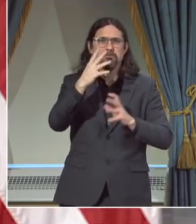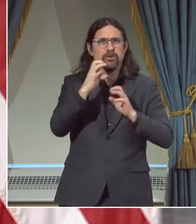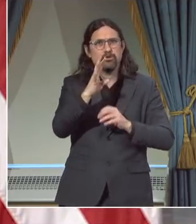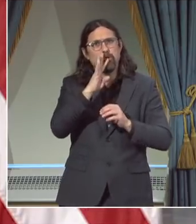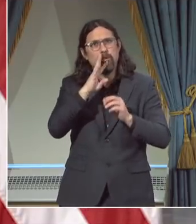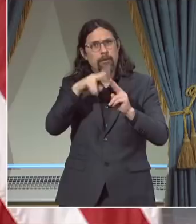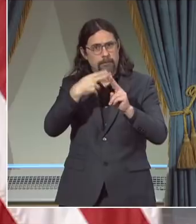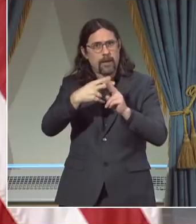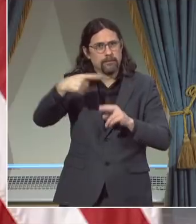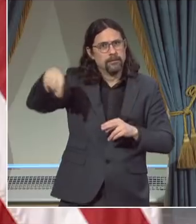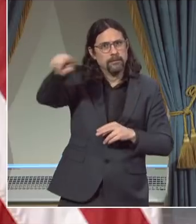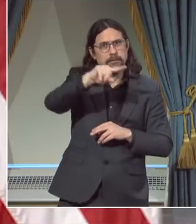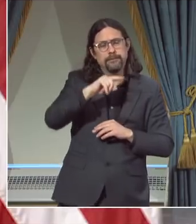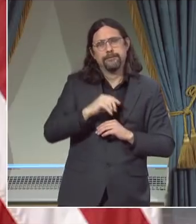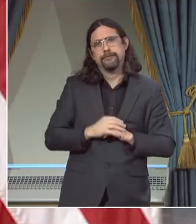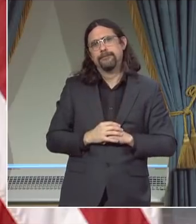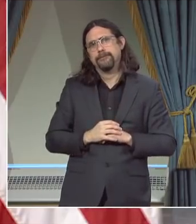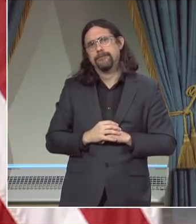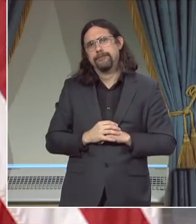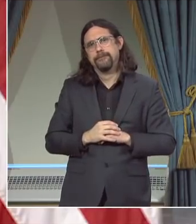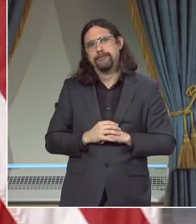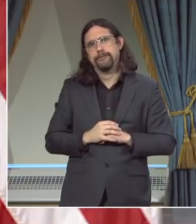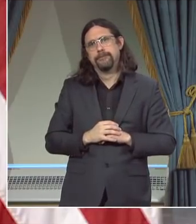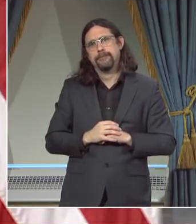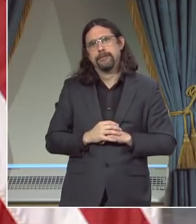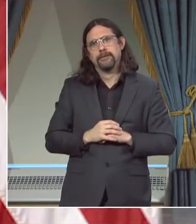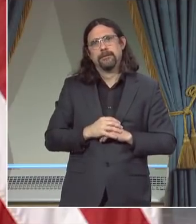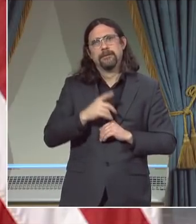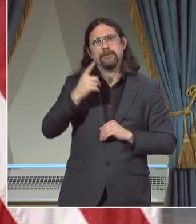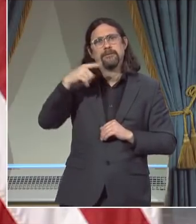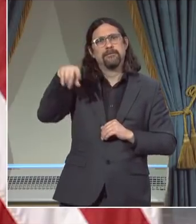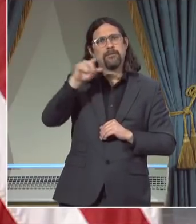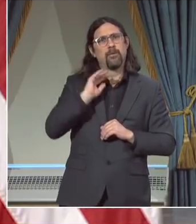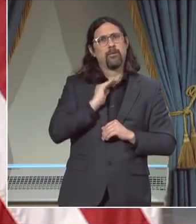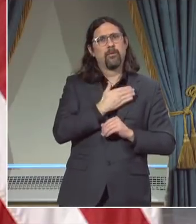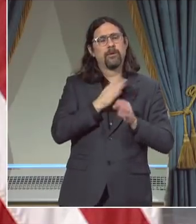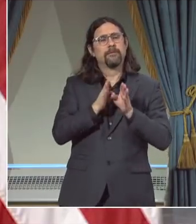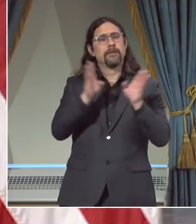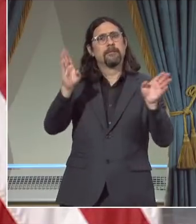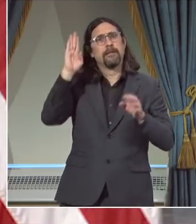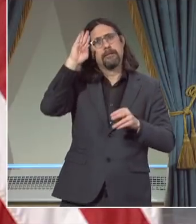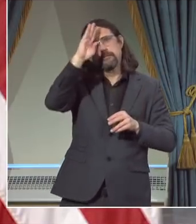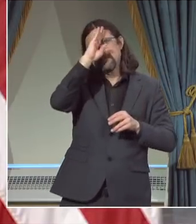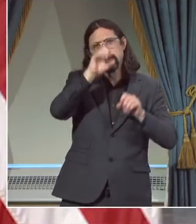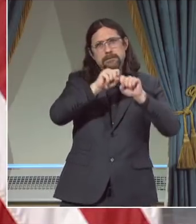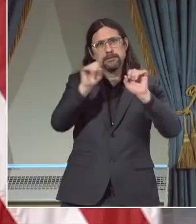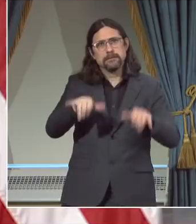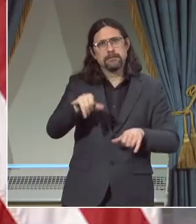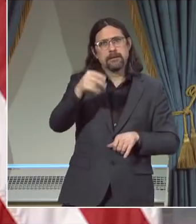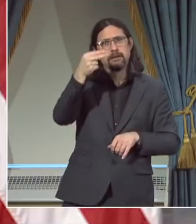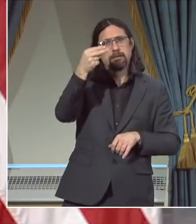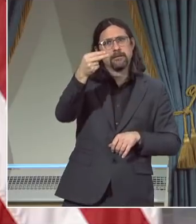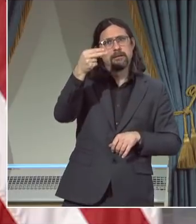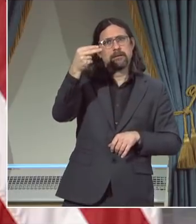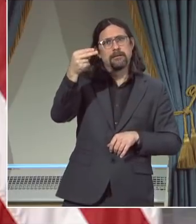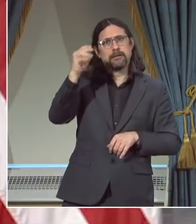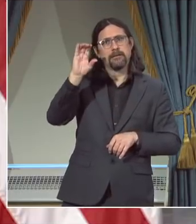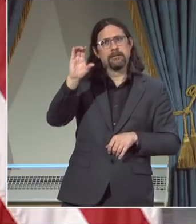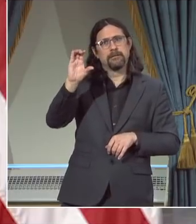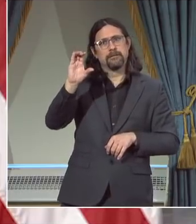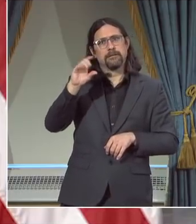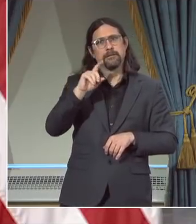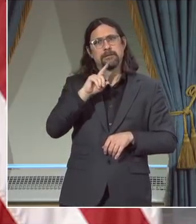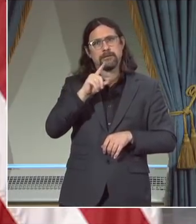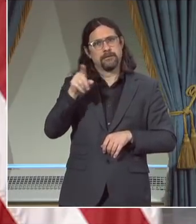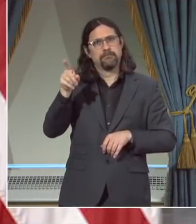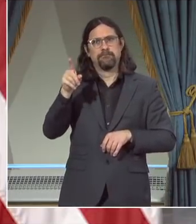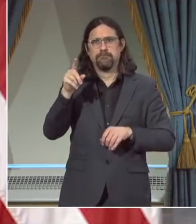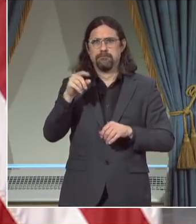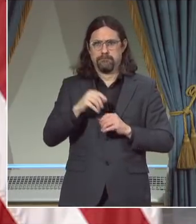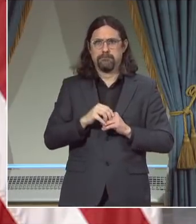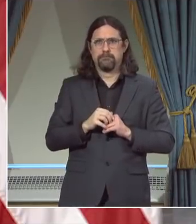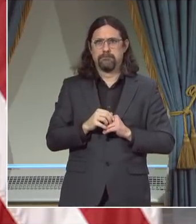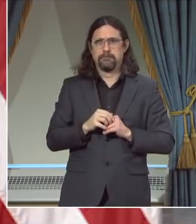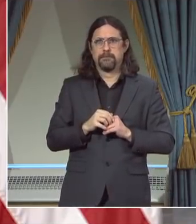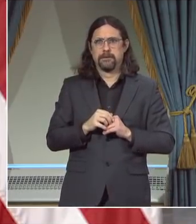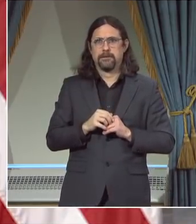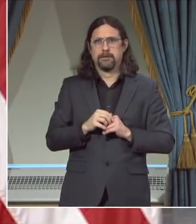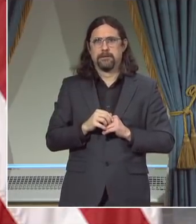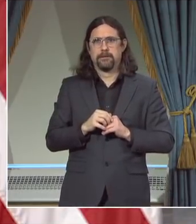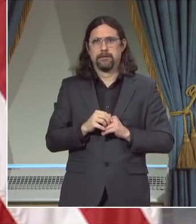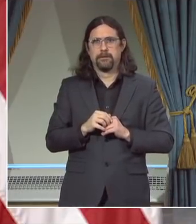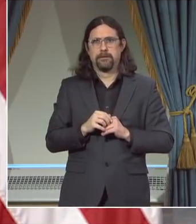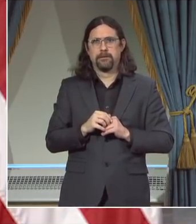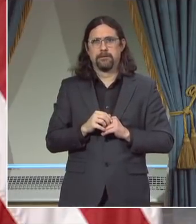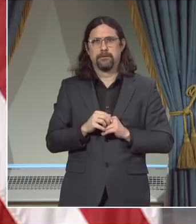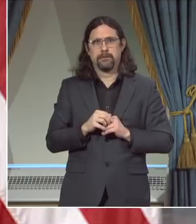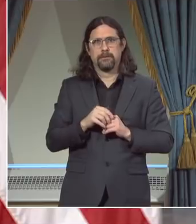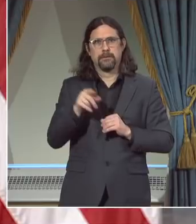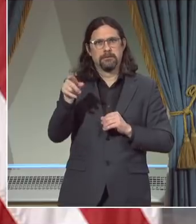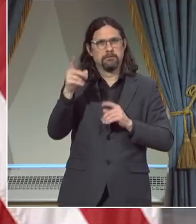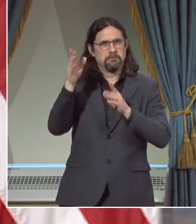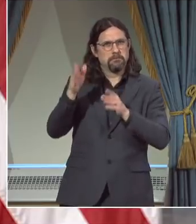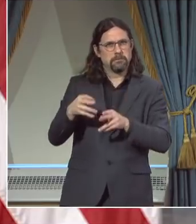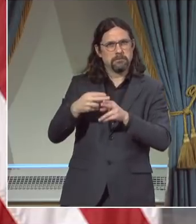ABOUT THEM VERY